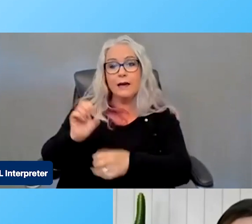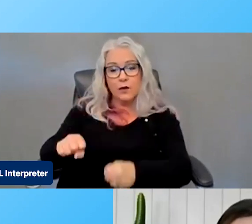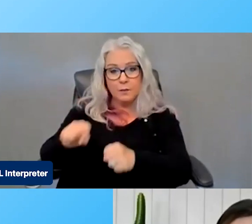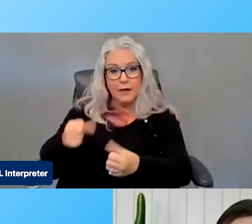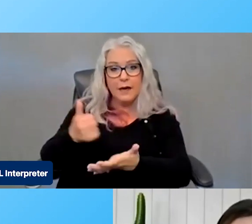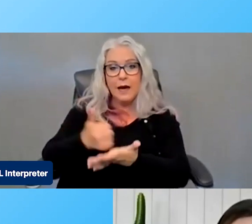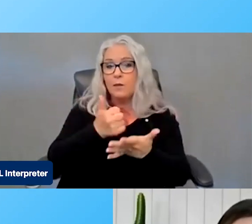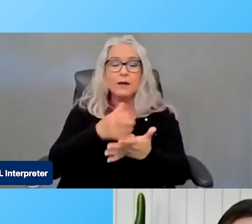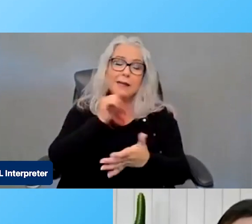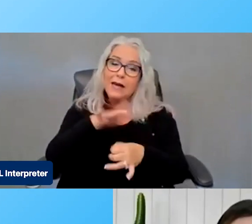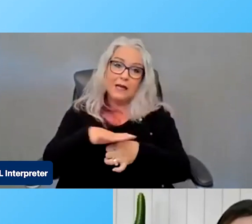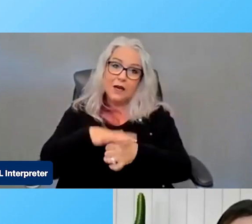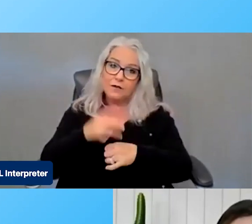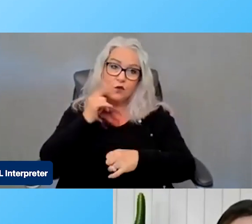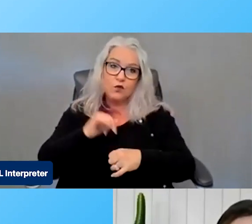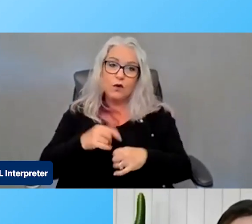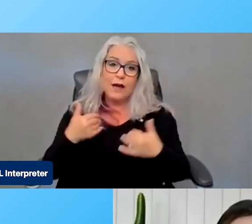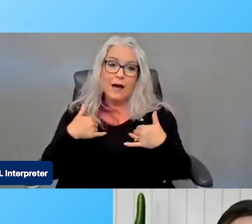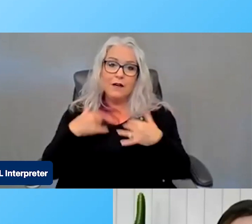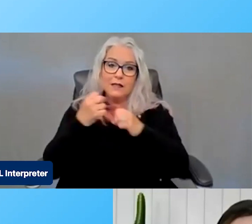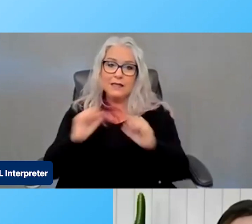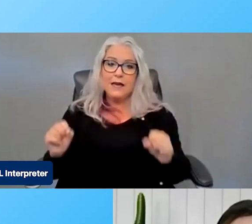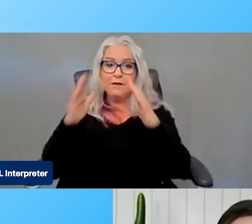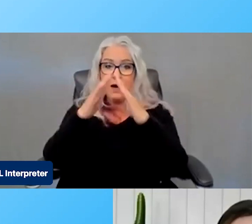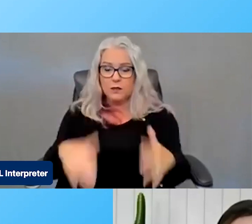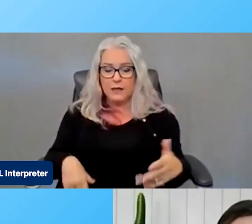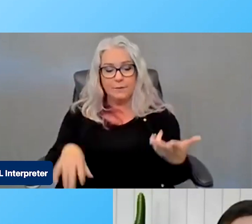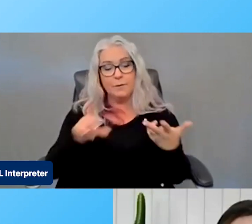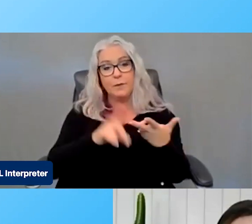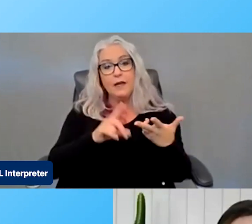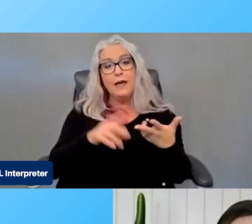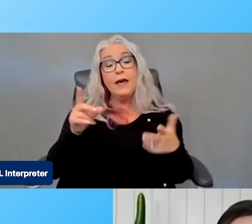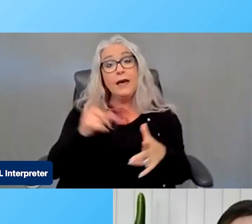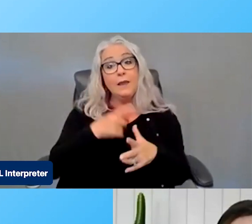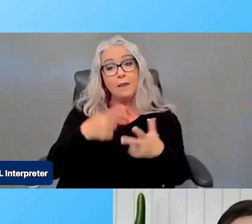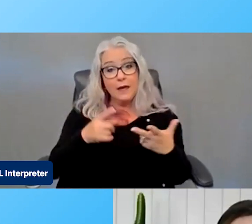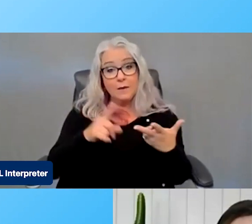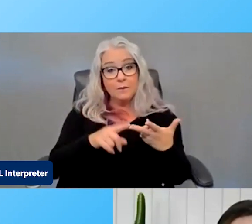never be sufficient for her to have a safe housing. Then funds came this a couple of